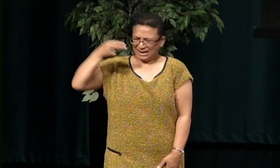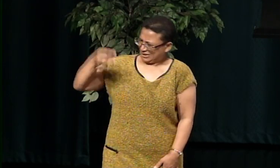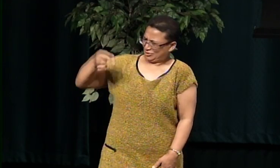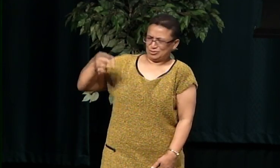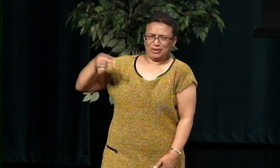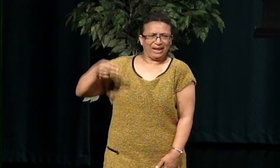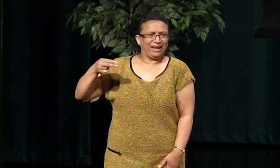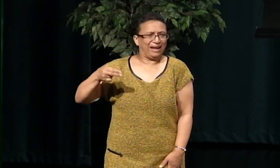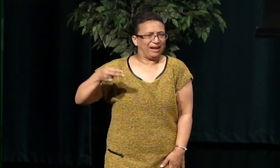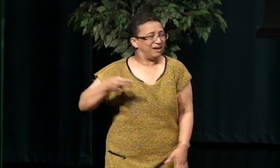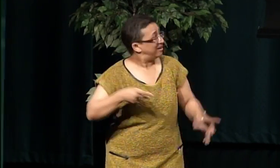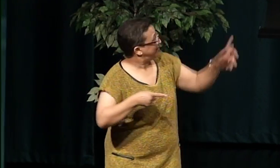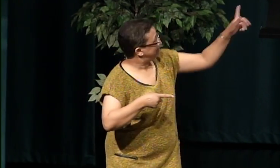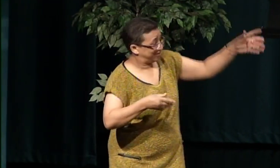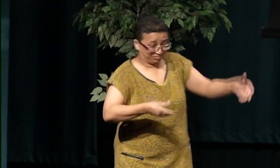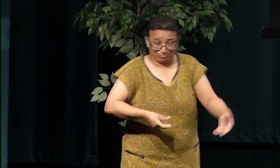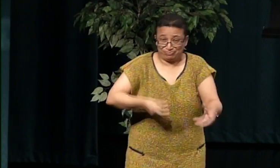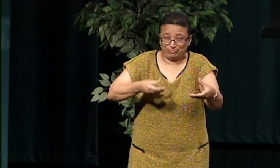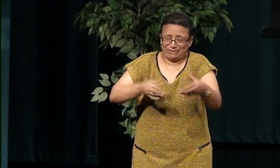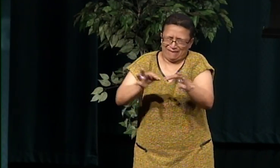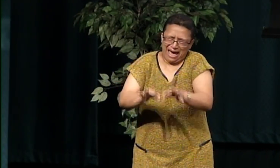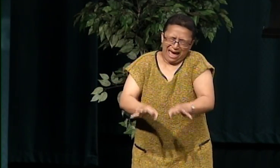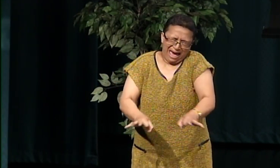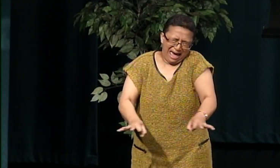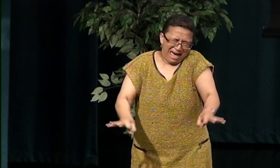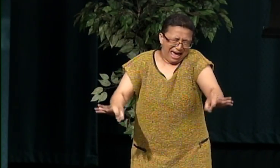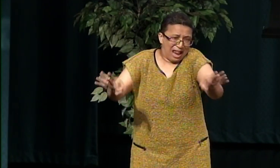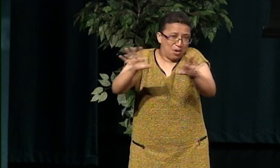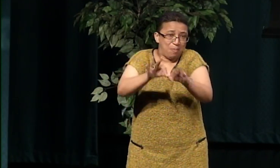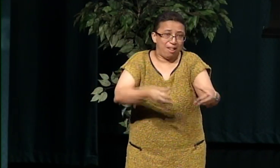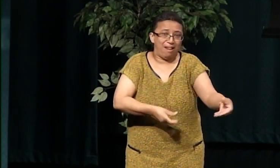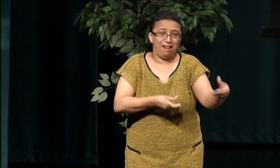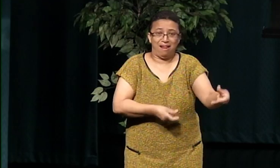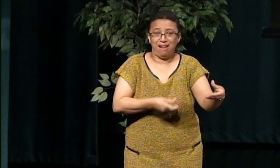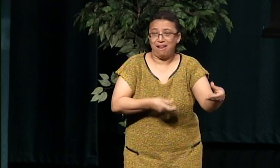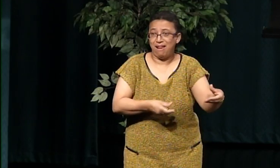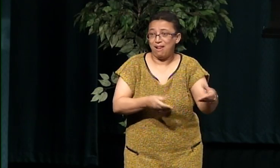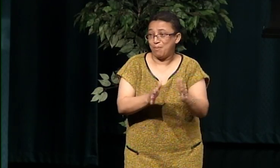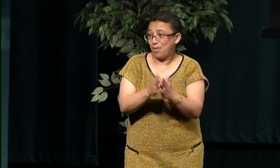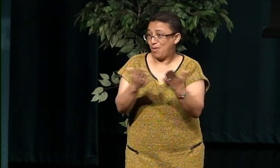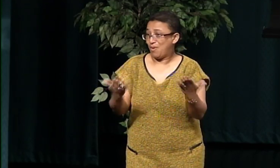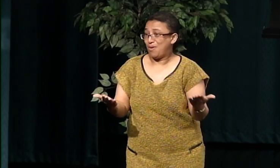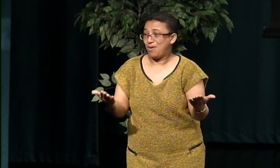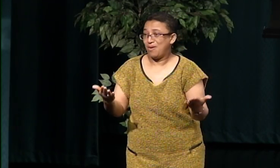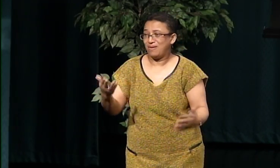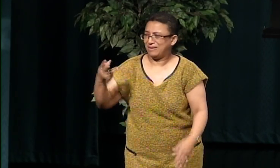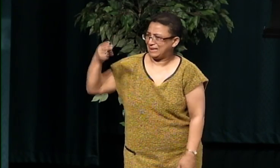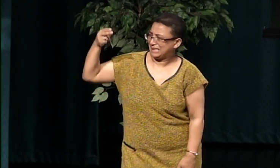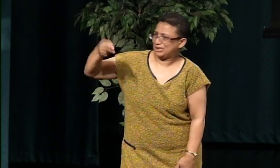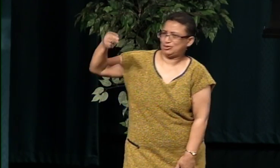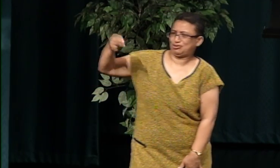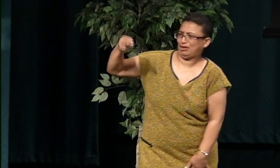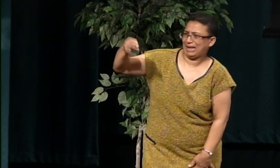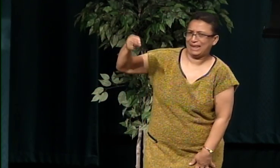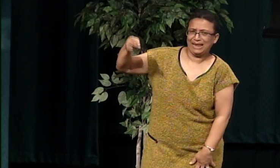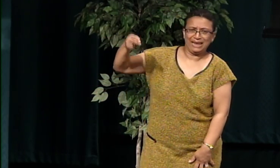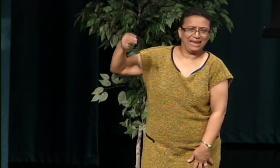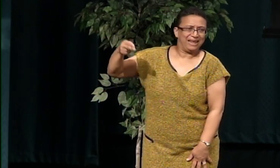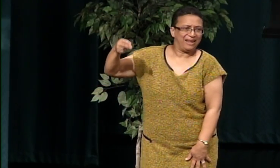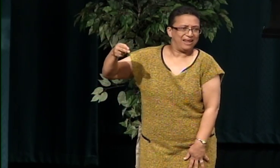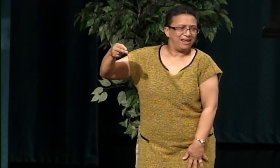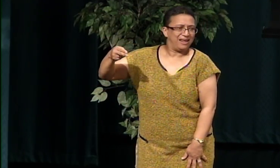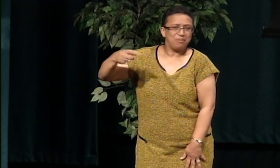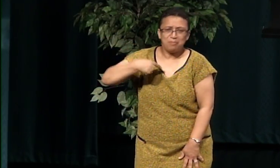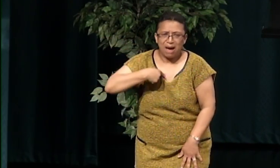Why is history so important?